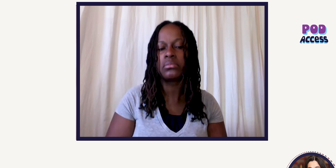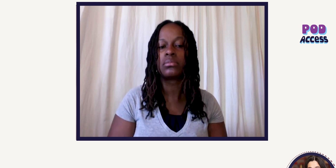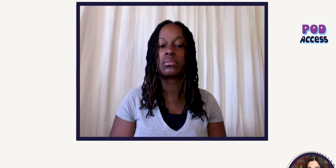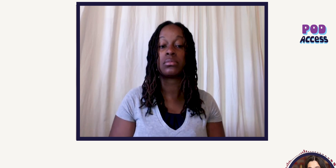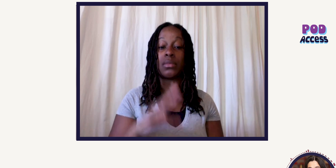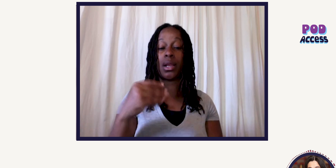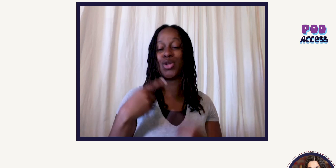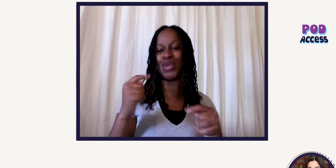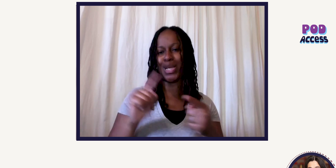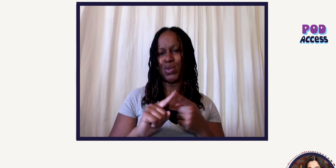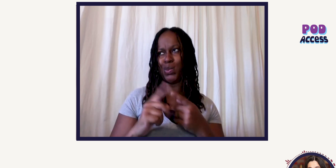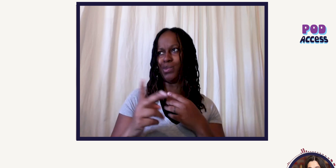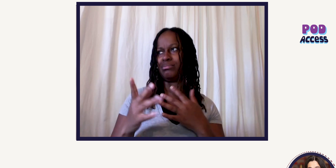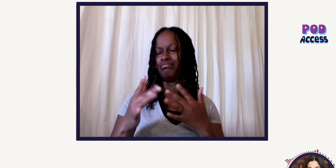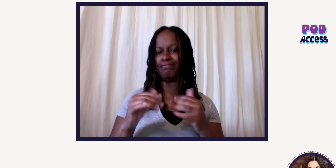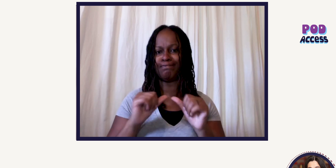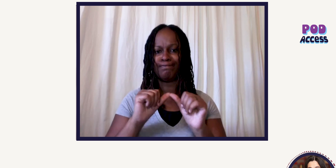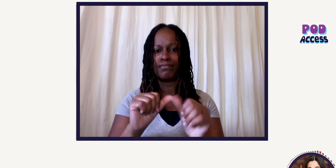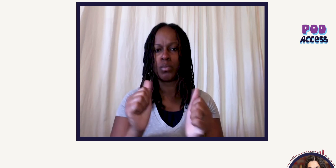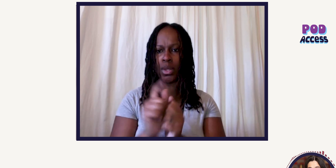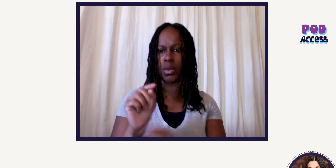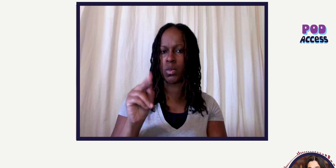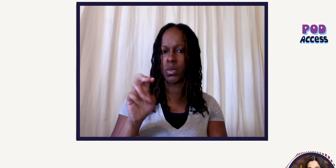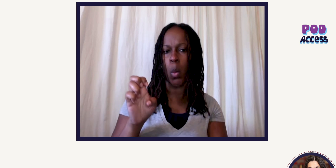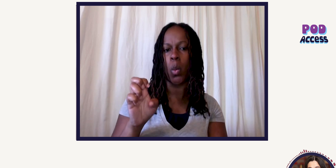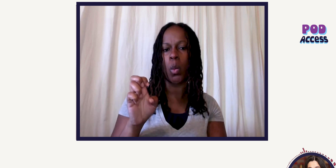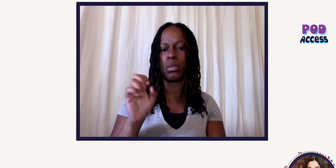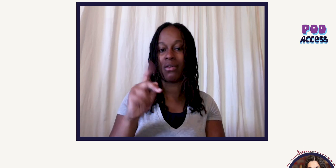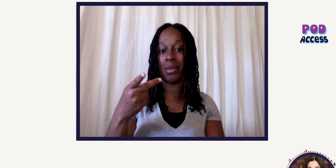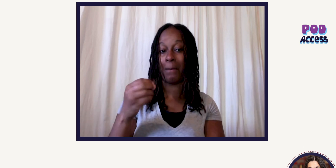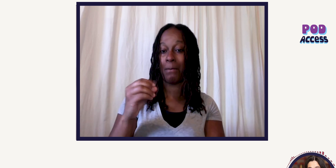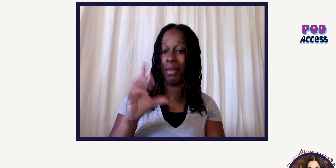And I try to keep the tone of my podcast really light and funny